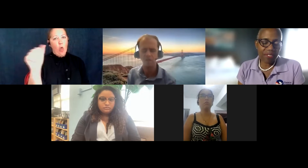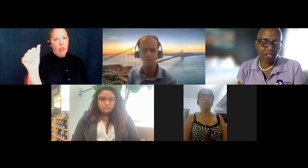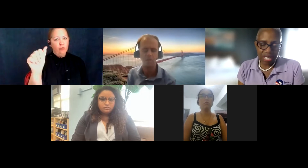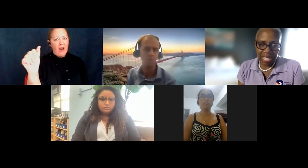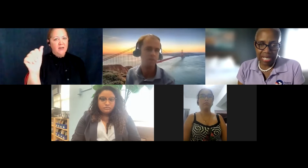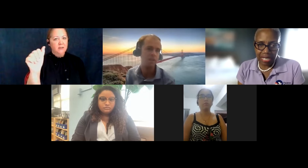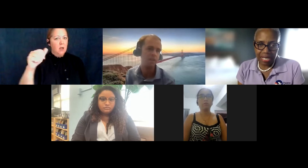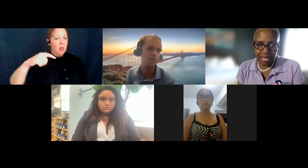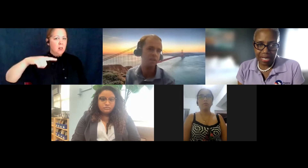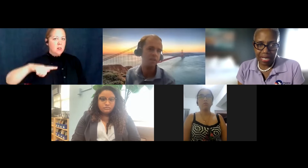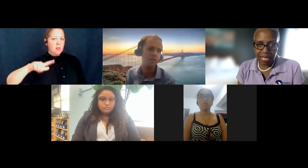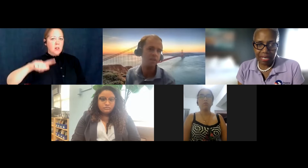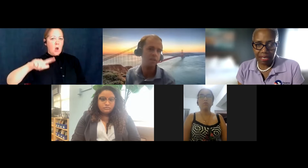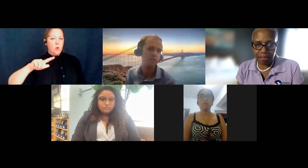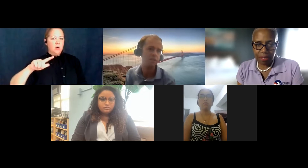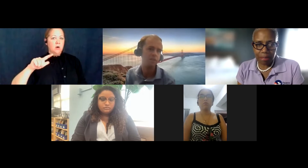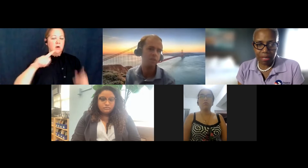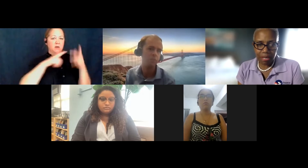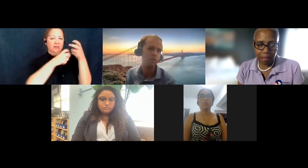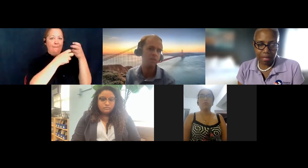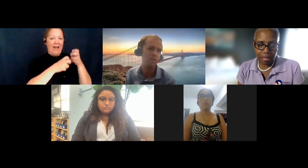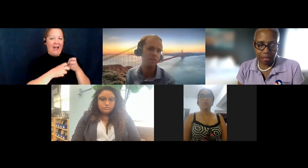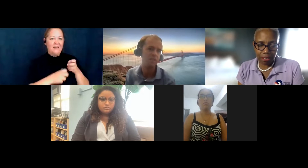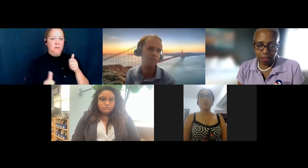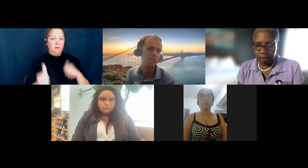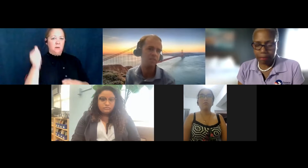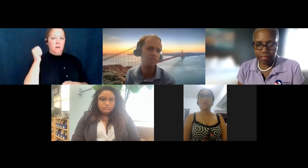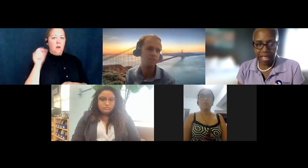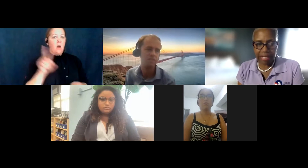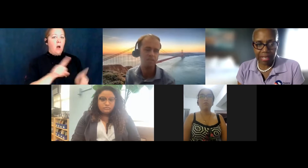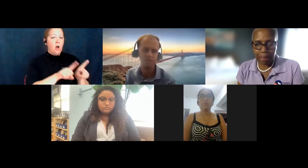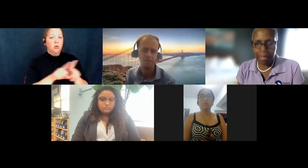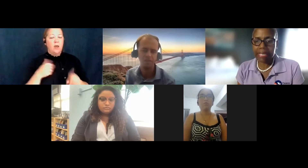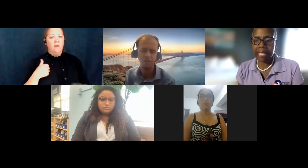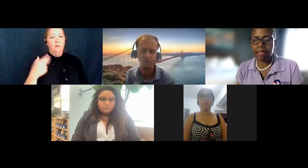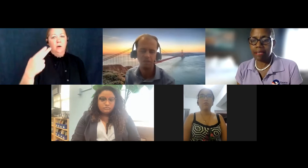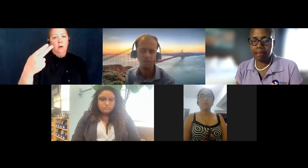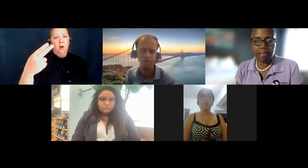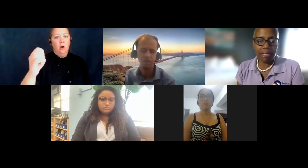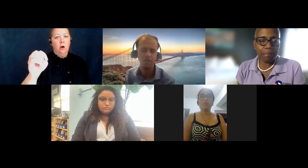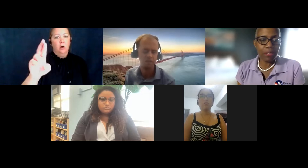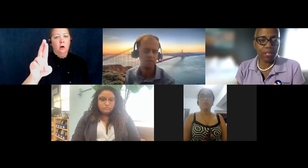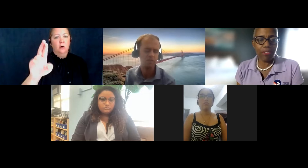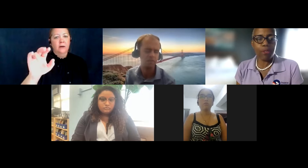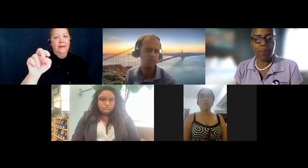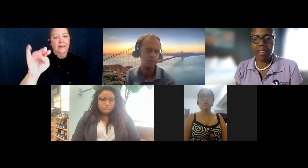herniated disc disease that means that my discs are flat like pancakes between the vertebrae.